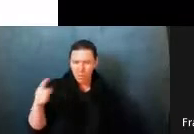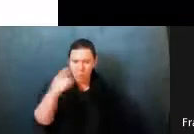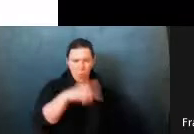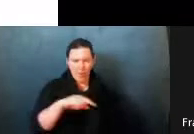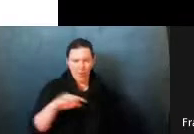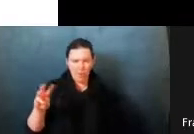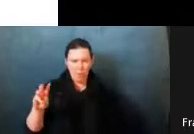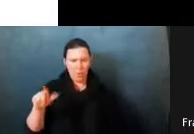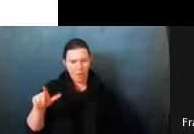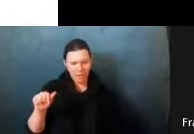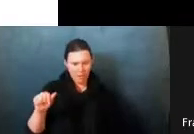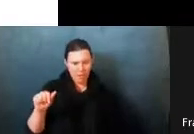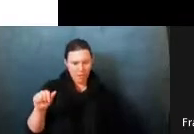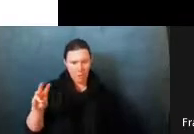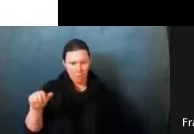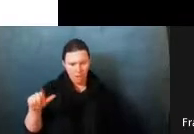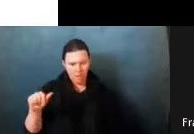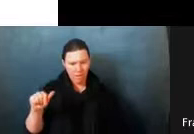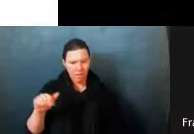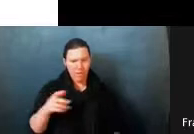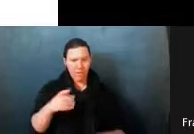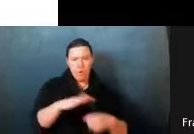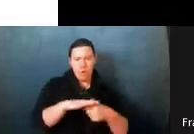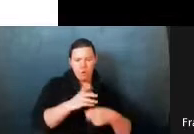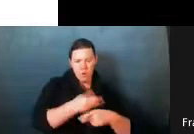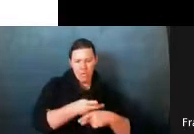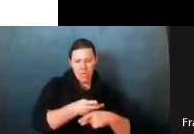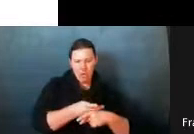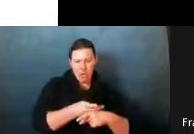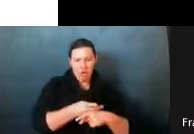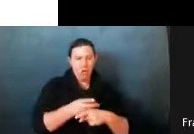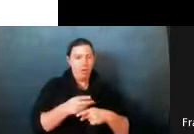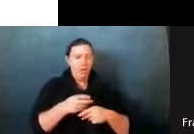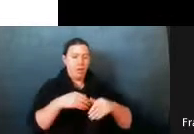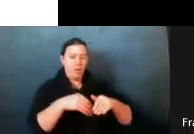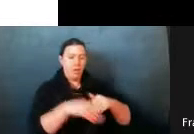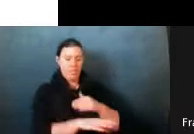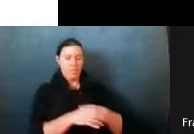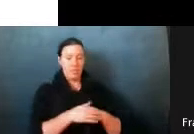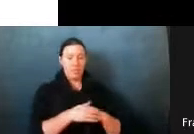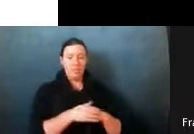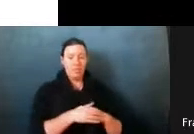He was found to be actively psychotic, is what the clinician said.